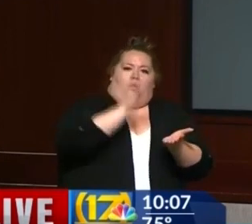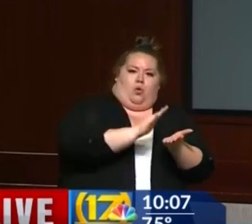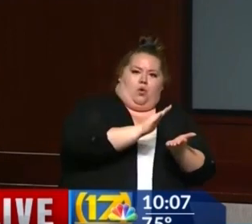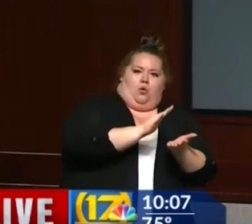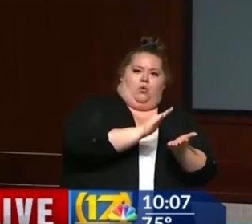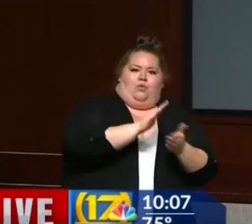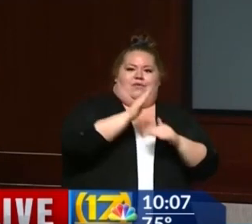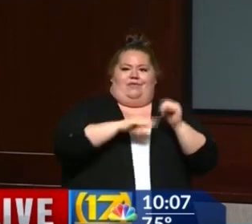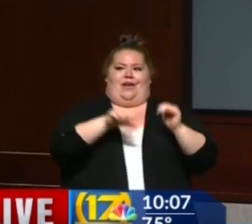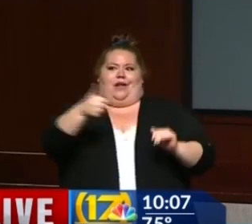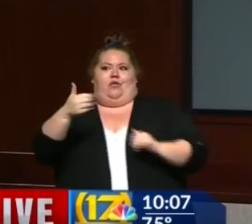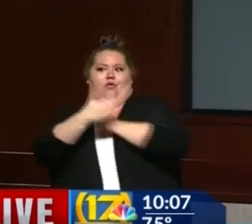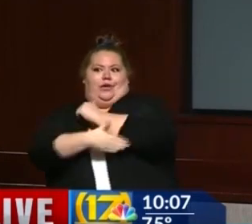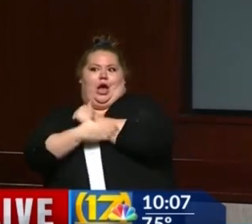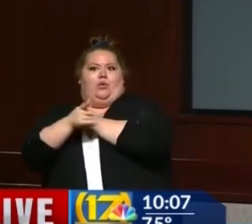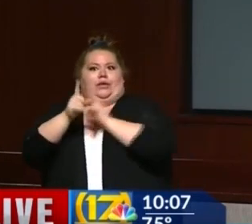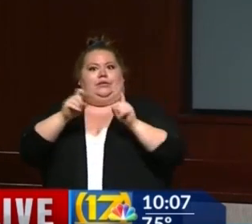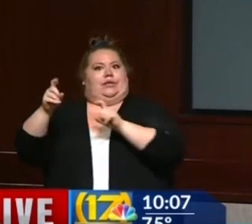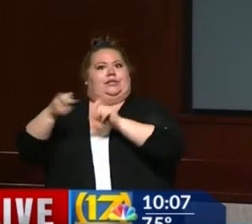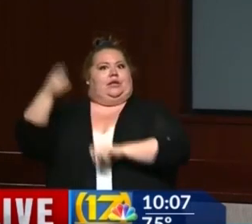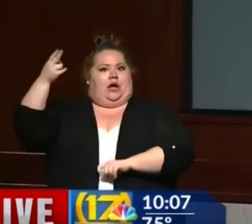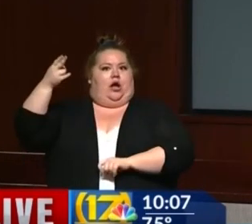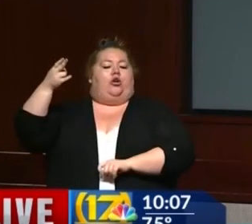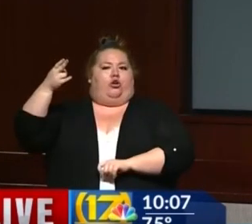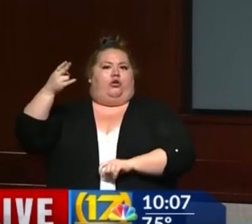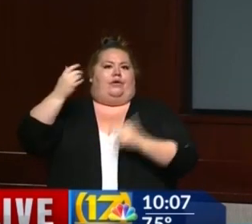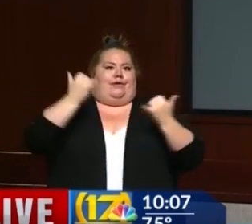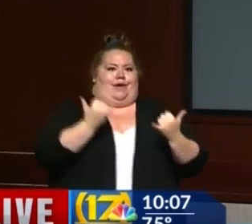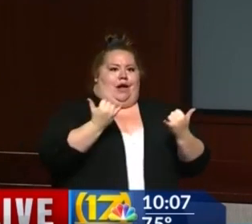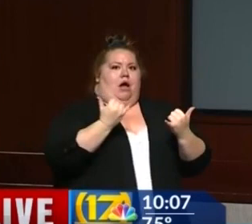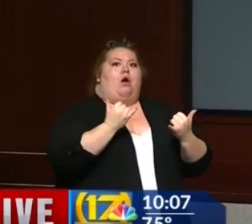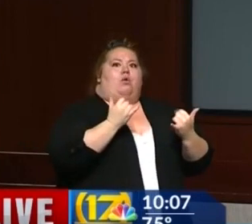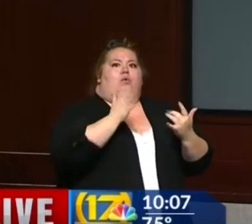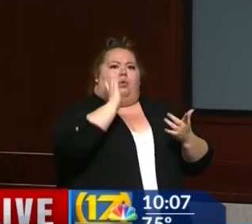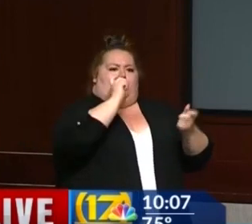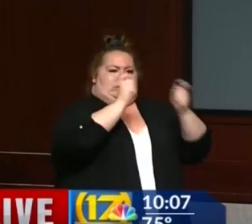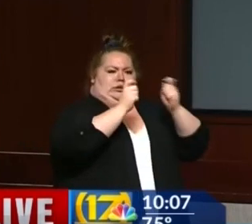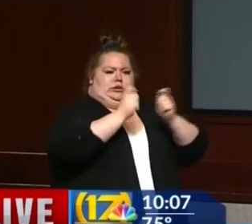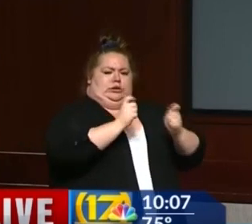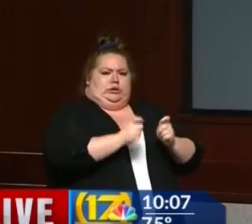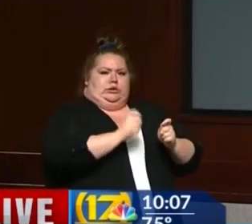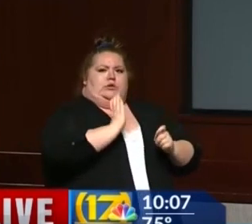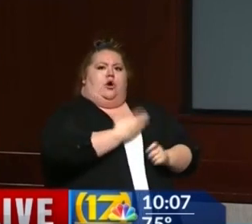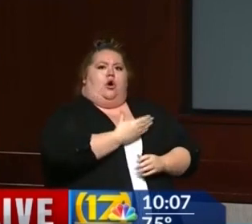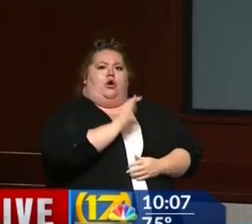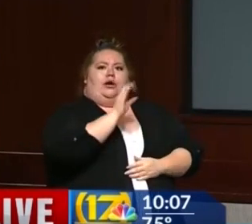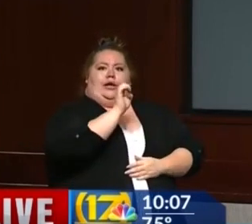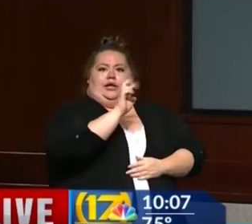BECAUSE WE ARE TESTING AT A RATE THAT THE STATE BELIEVES IS LOW